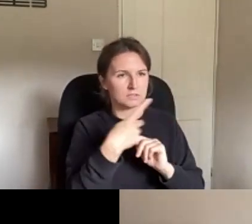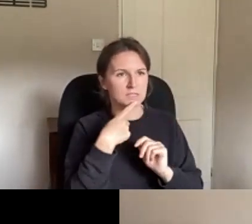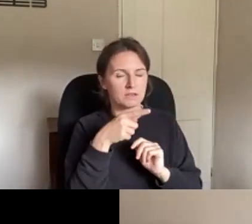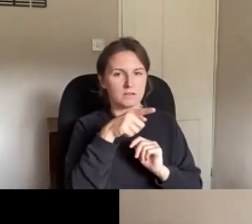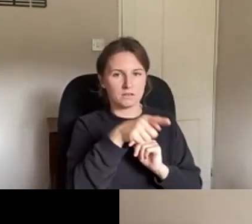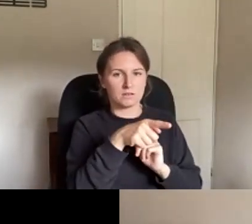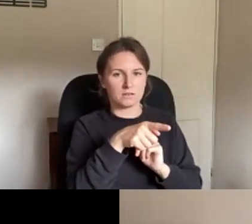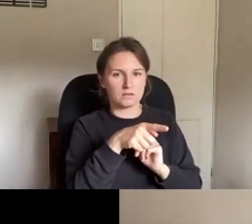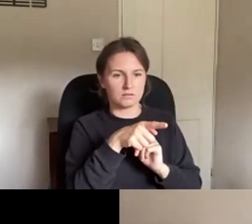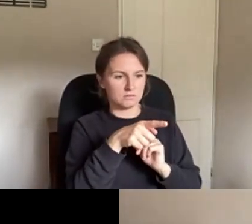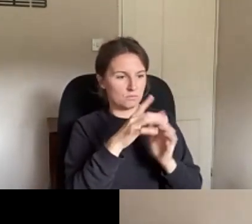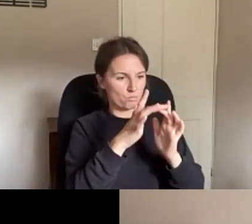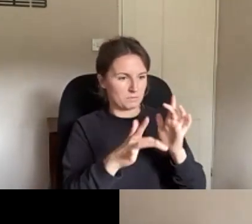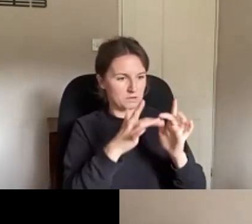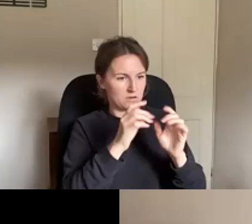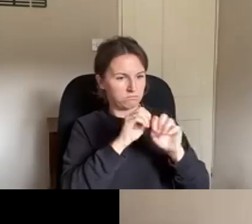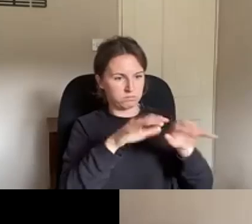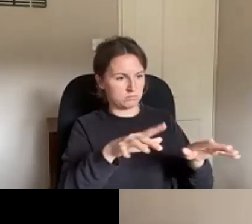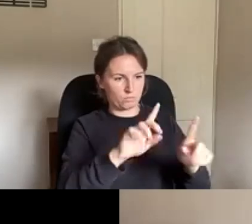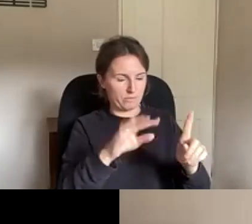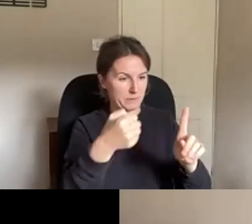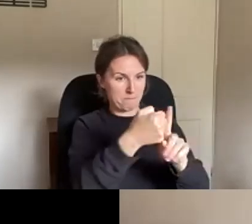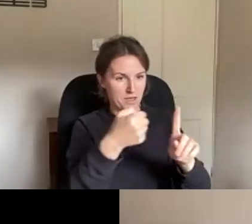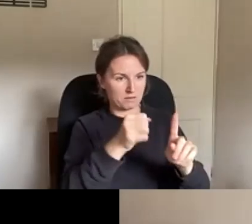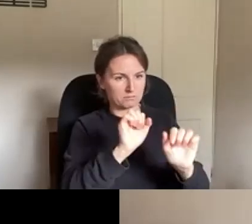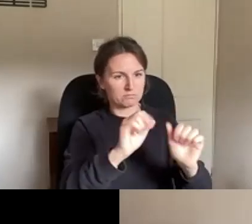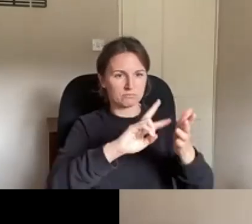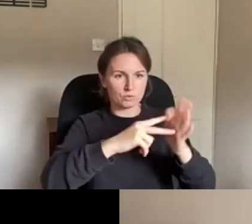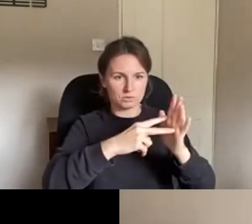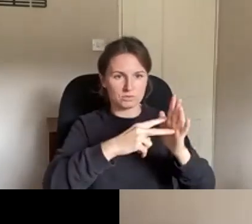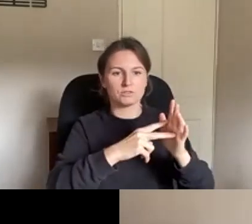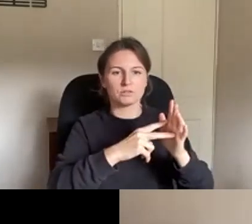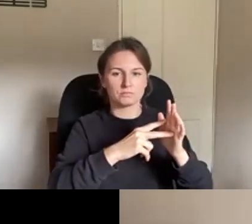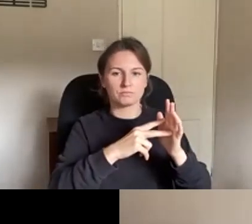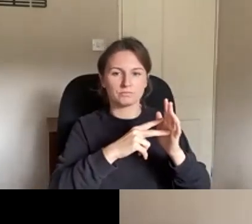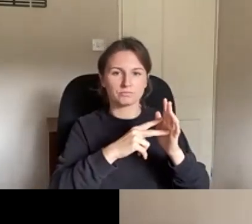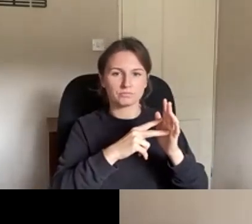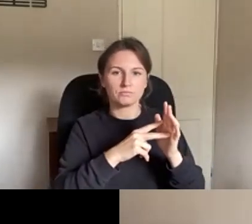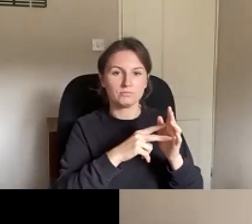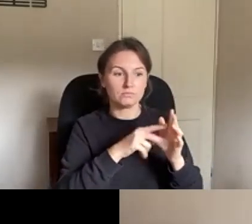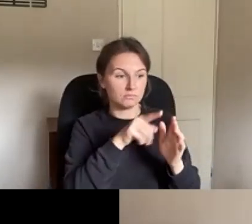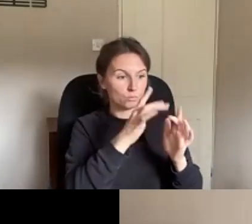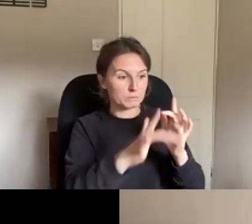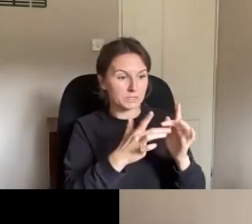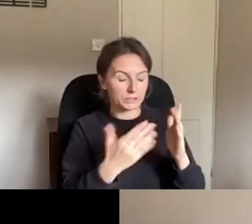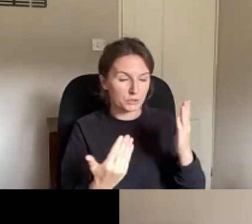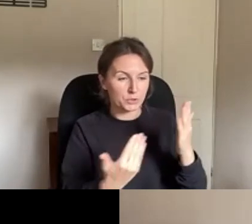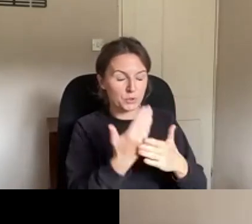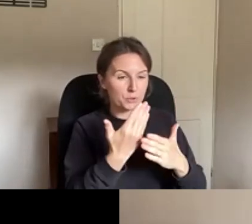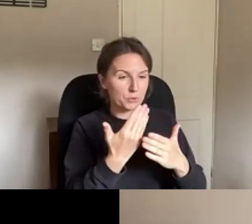what was the impact of this for your organization or for you? Was it a new, innovative or exciting approach